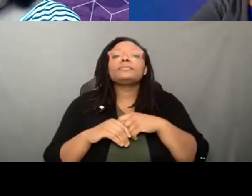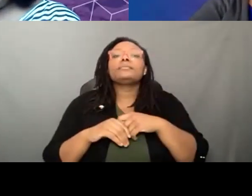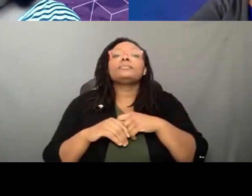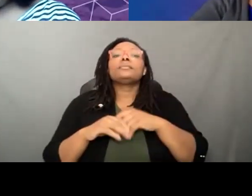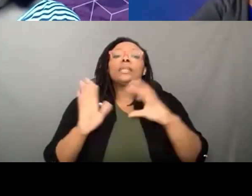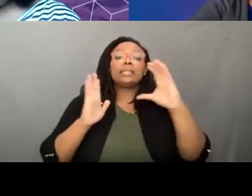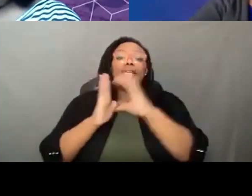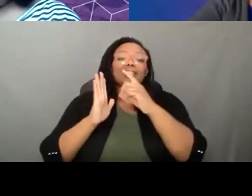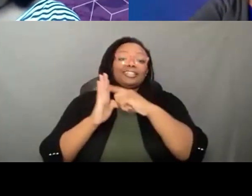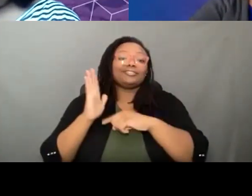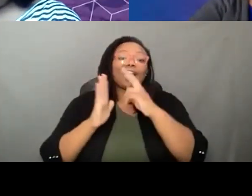I would recommend that you do that.